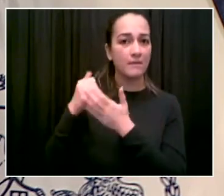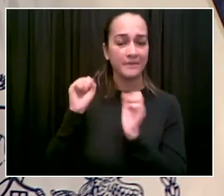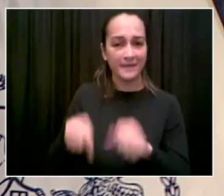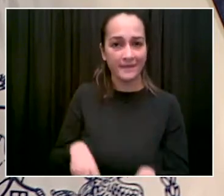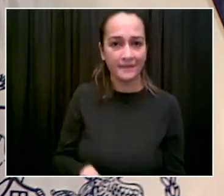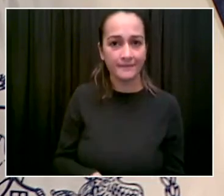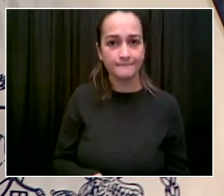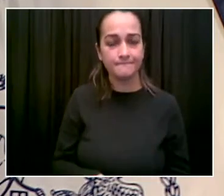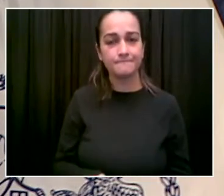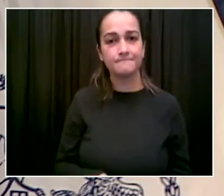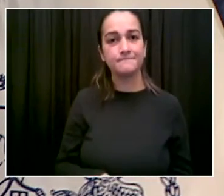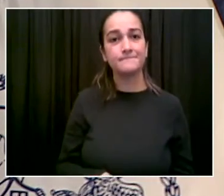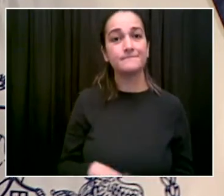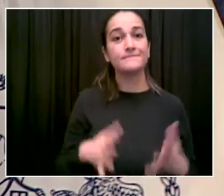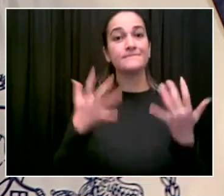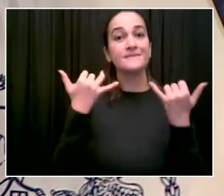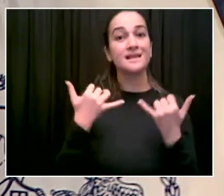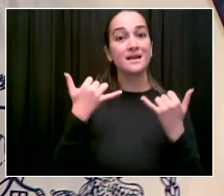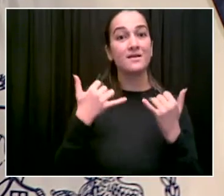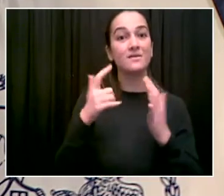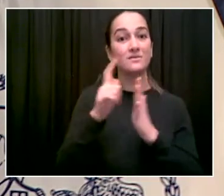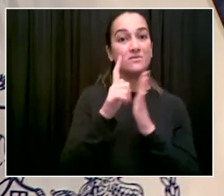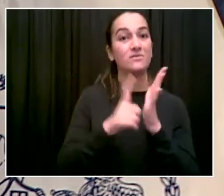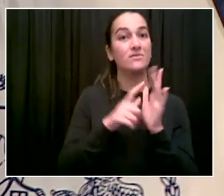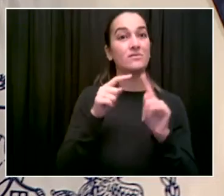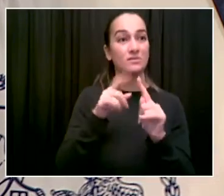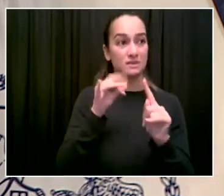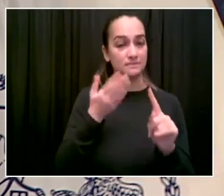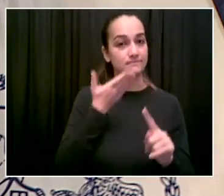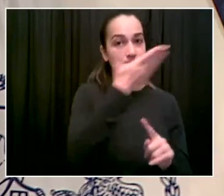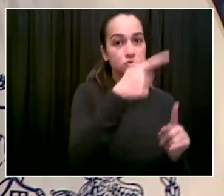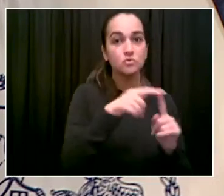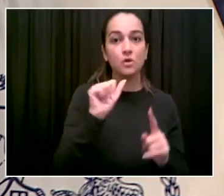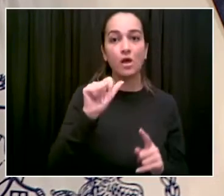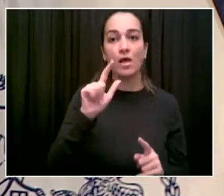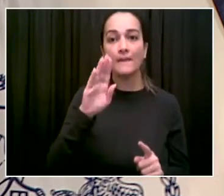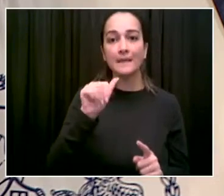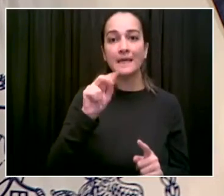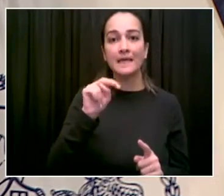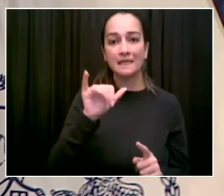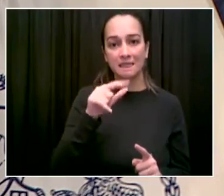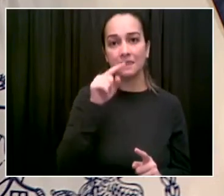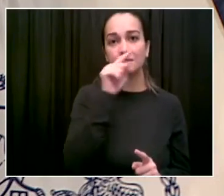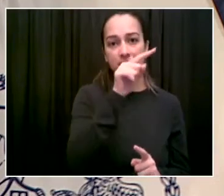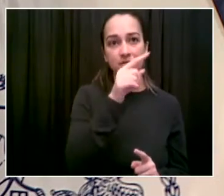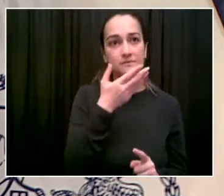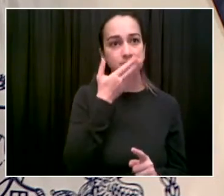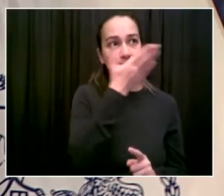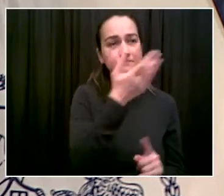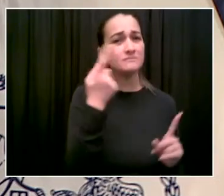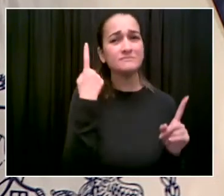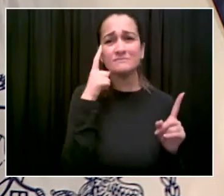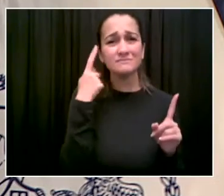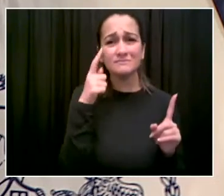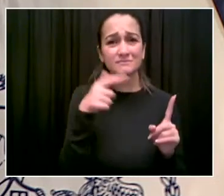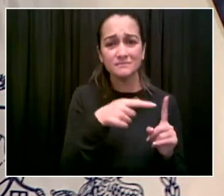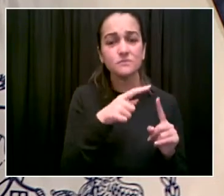IS LEGISLATION IN ALBANY RIGHT NOW THAT PASSED ONE HOUSE AND WE WANT THE